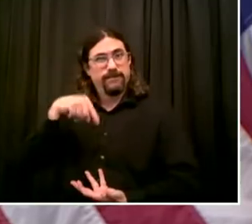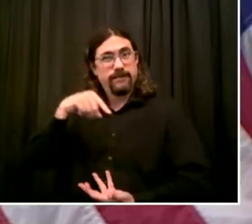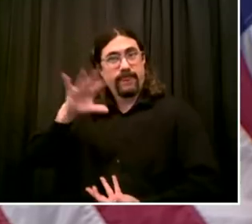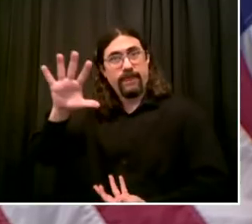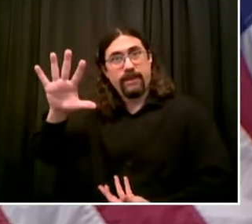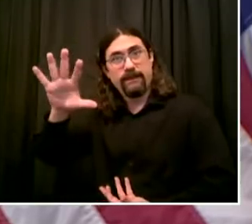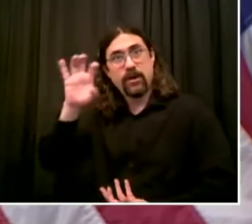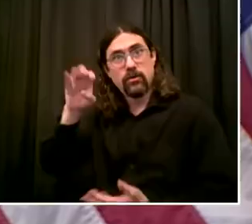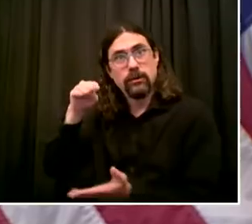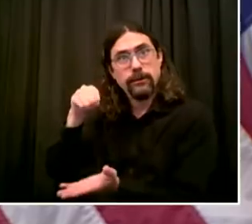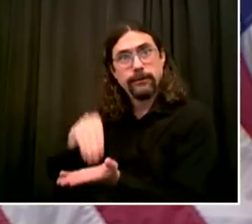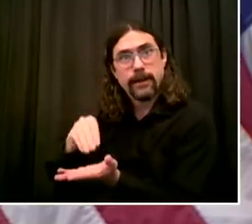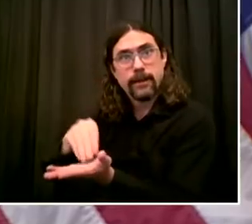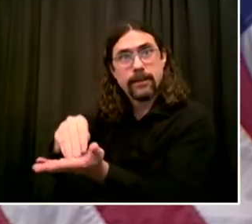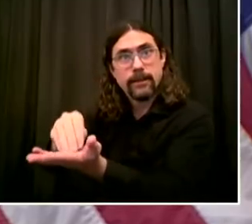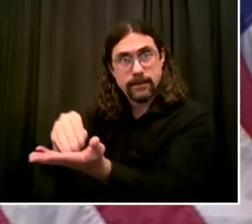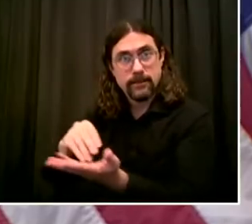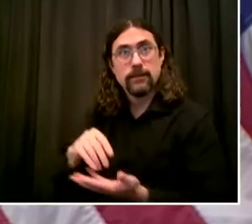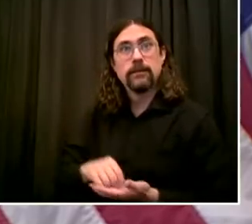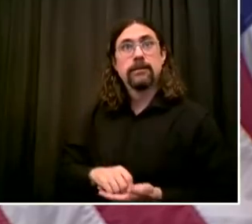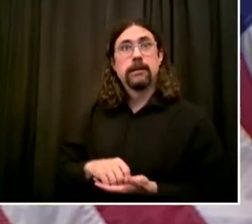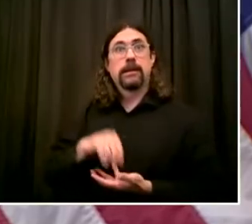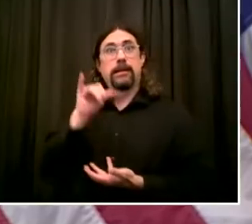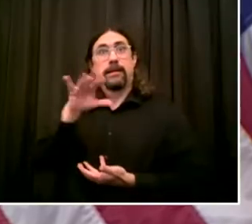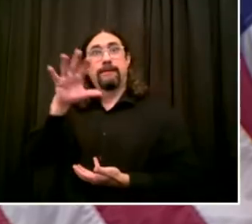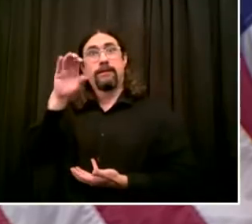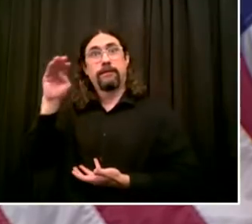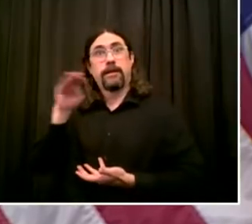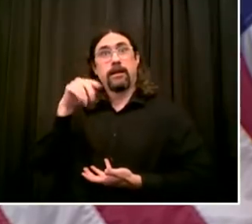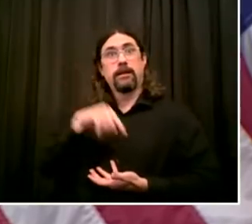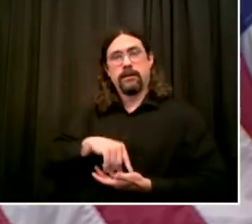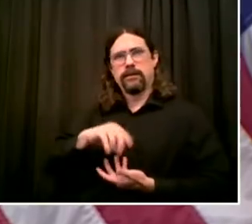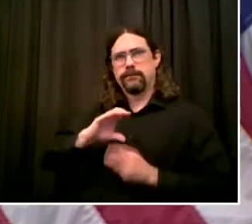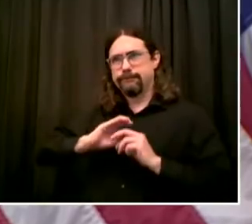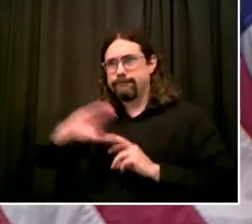SHIFT IN CAPITAL FUNDING TO YOUTH RECREATION CENTERS AND TO